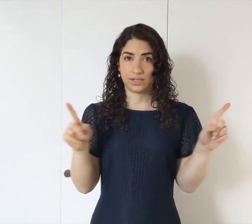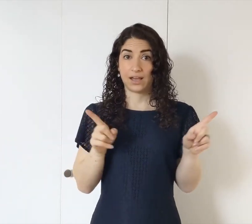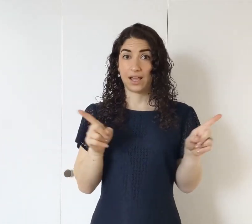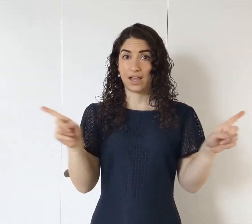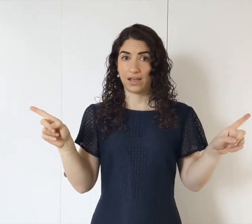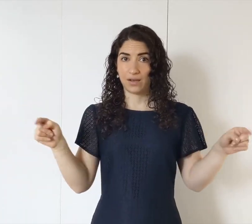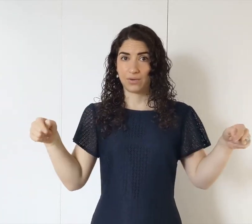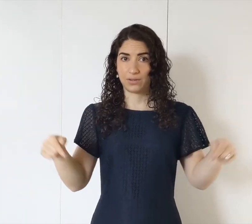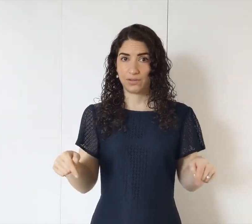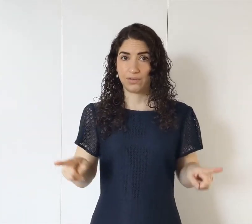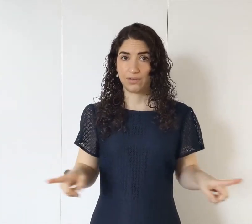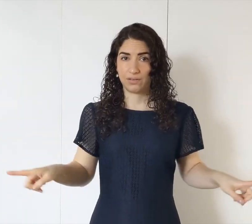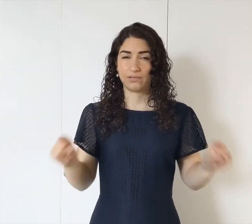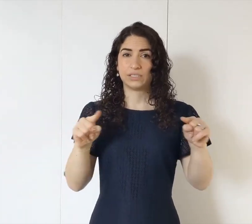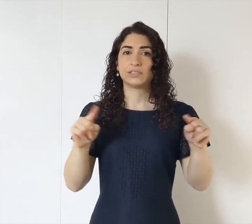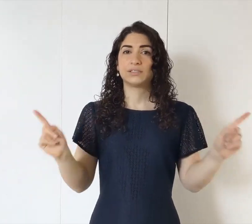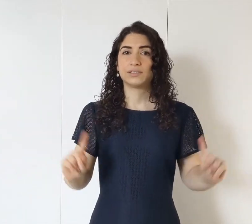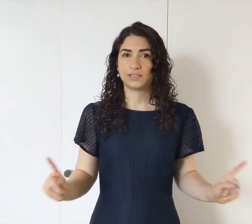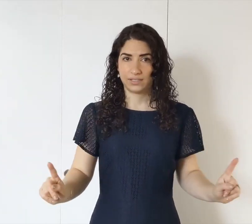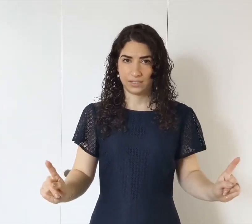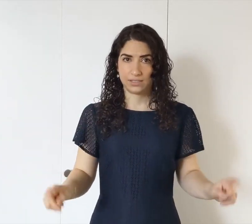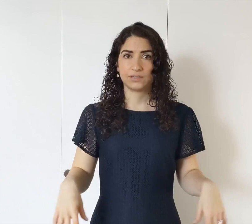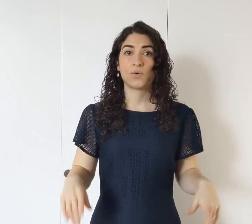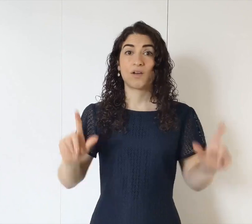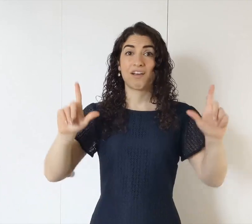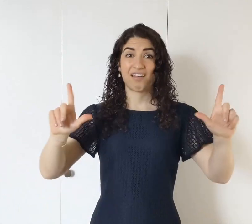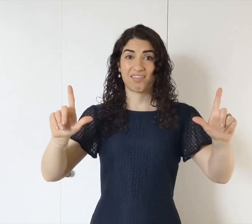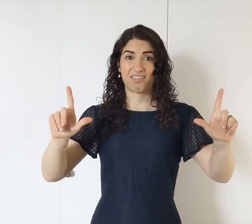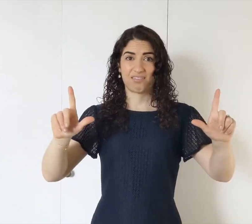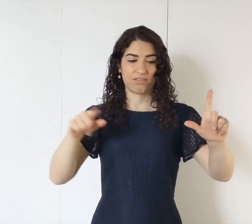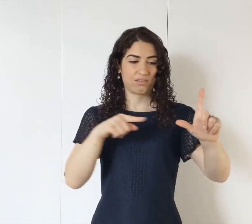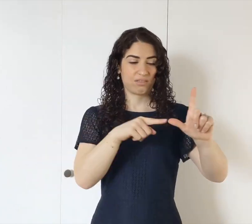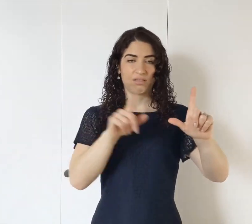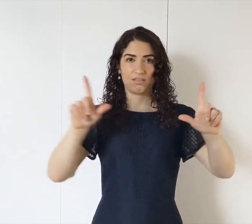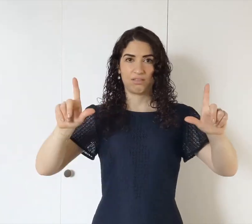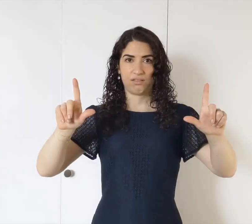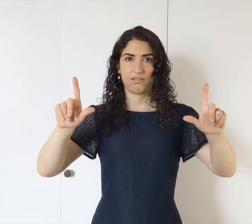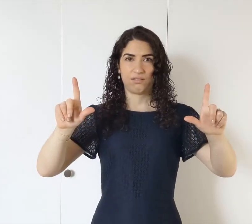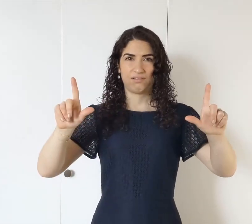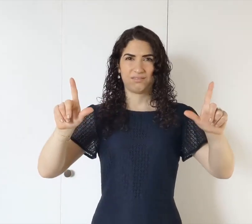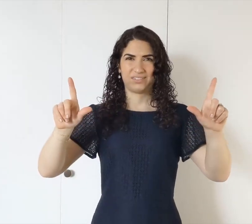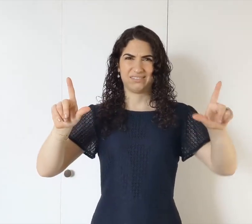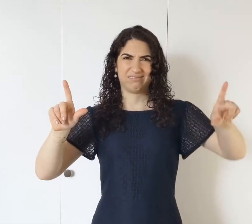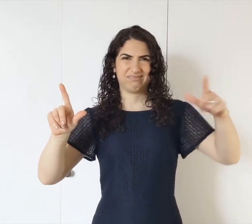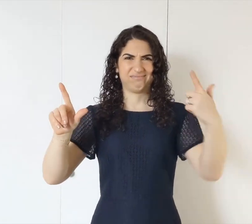So "Z" goes out, in, out. Or "L" -- the thumb points in.